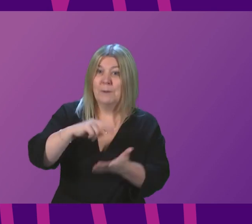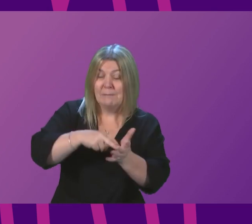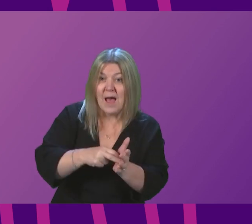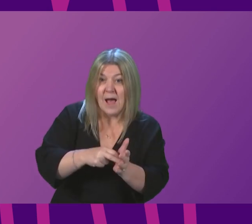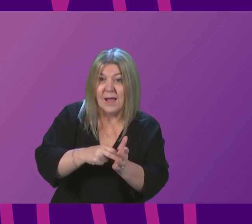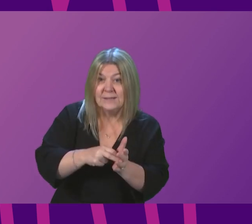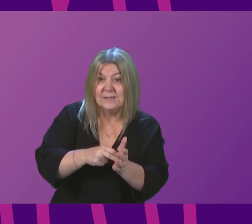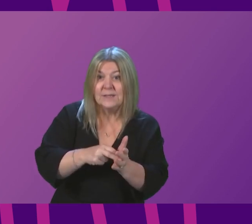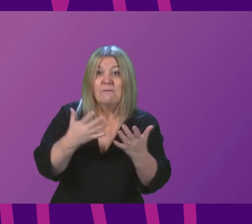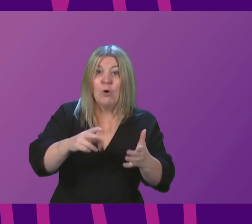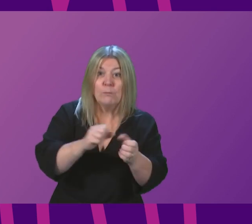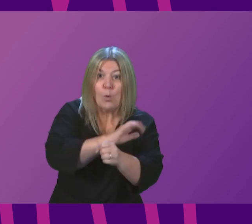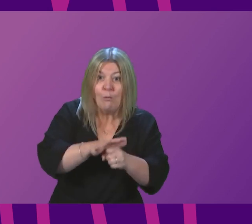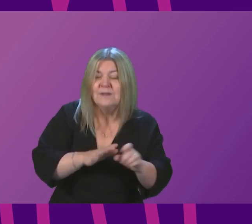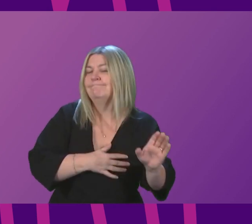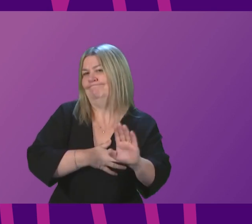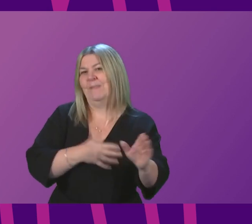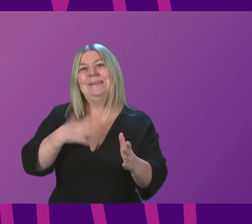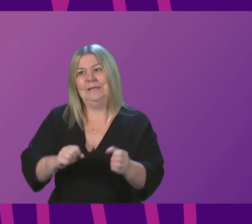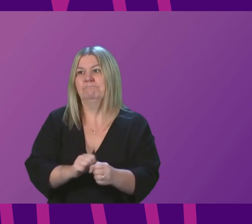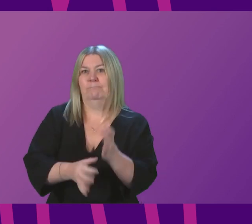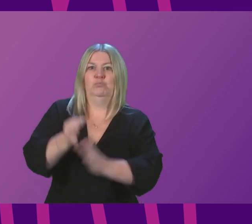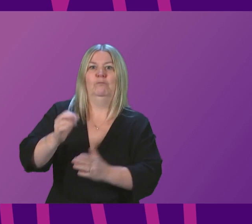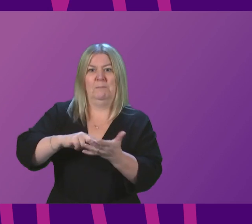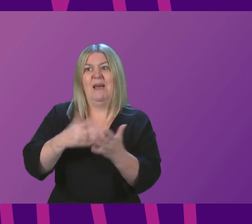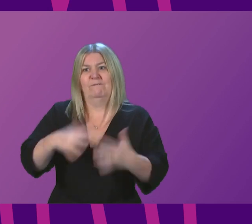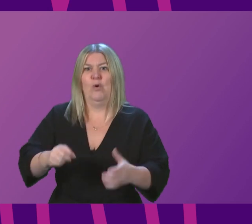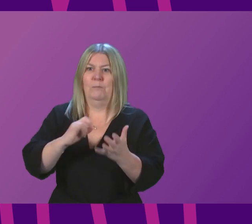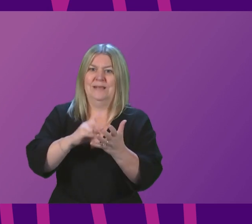of this Scottish National Party Government?